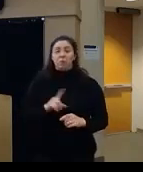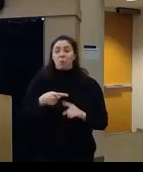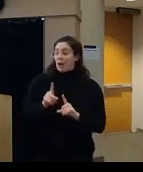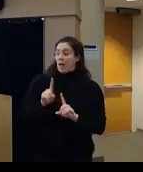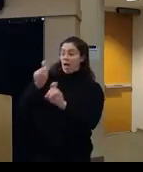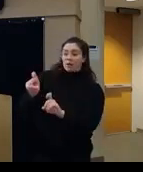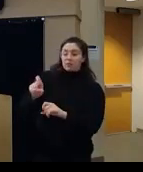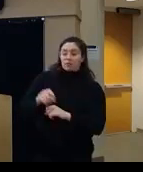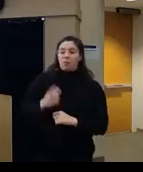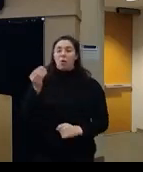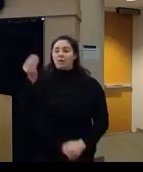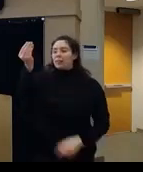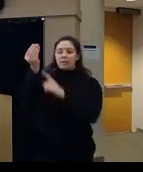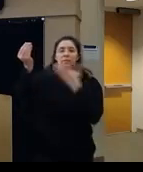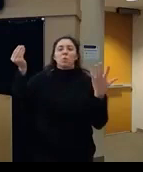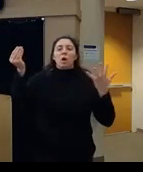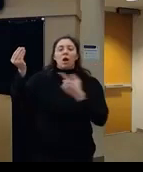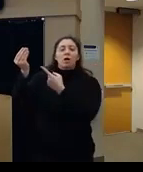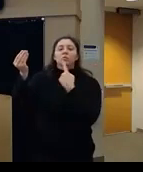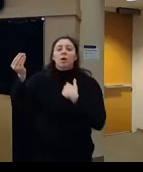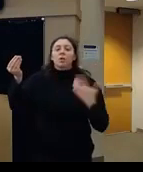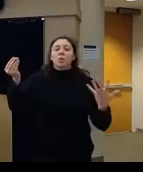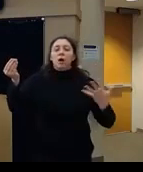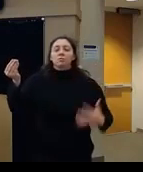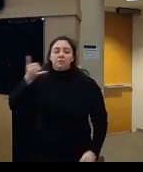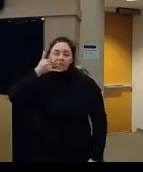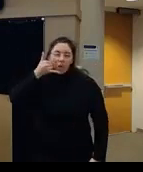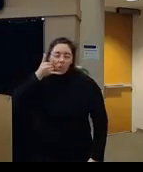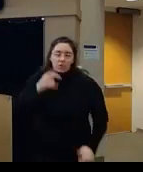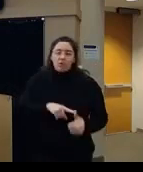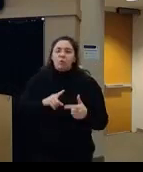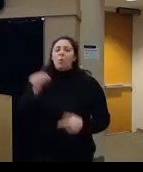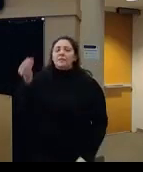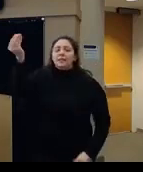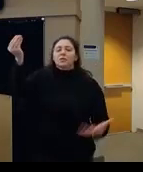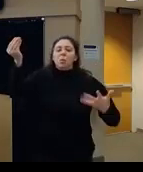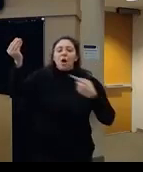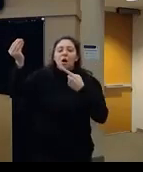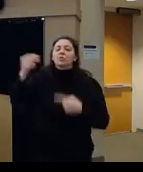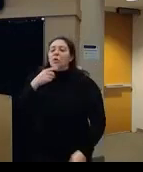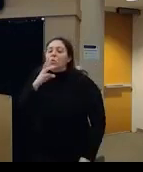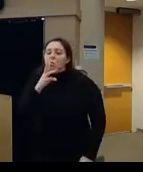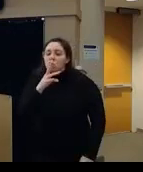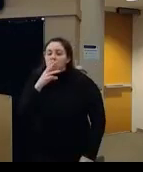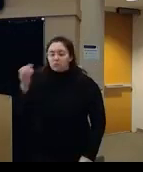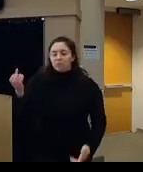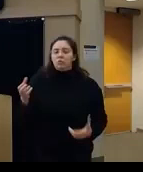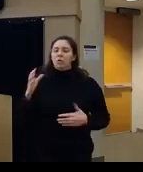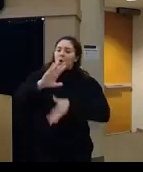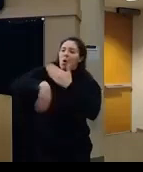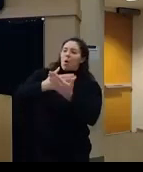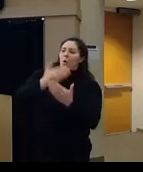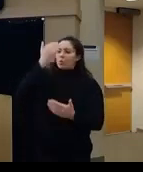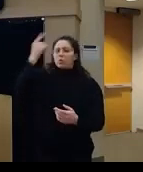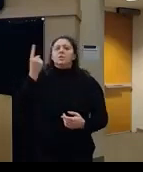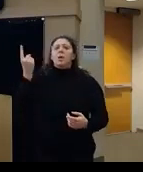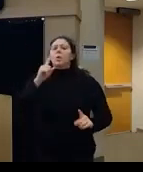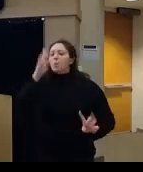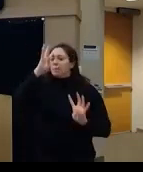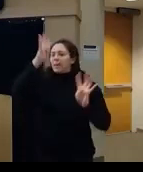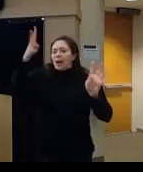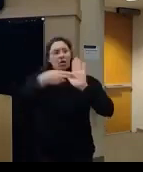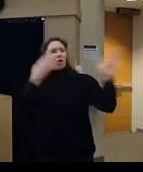this you tell me what and when I say what's this now we all know that somebody made that up right